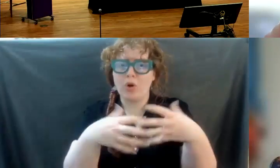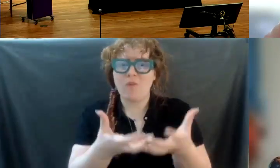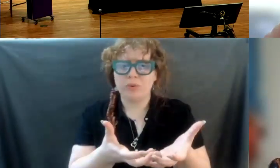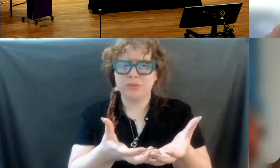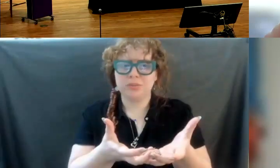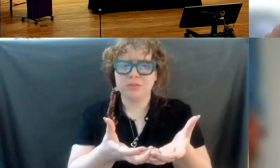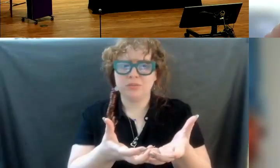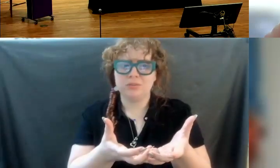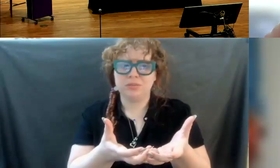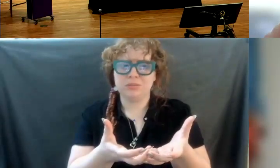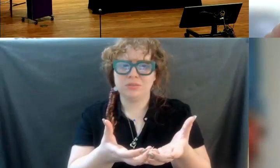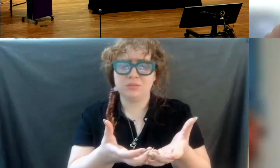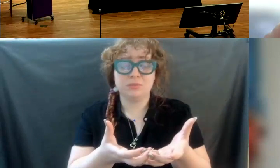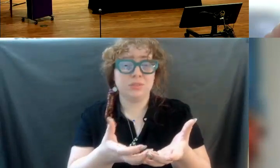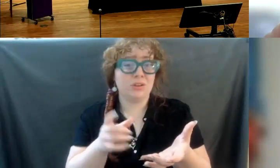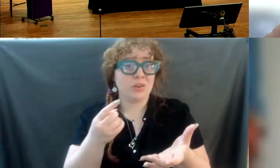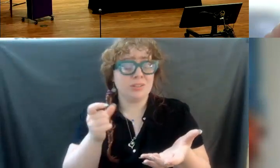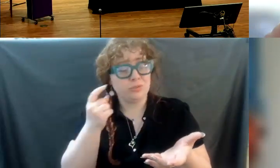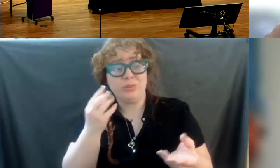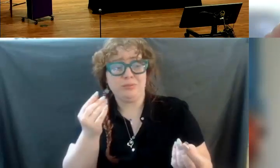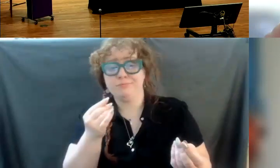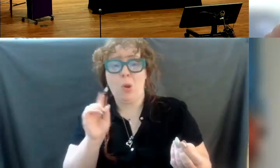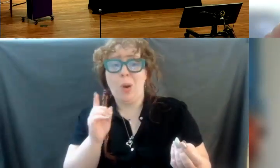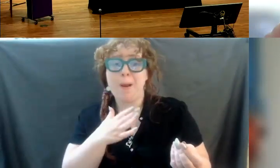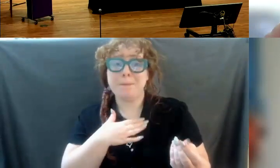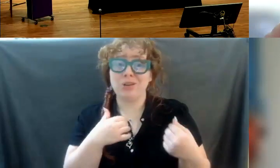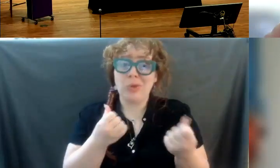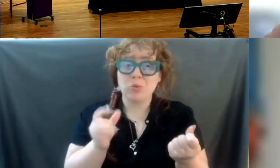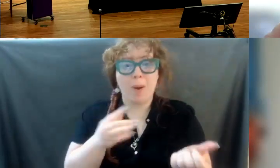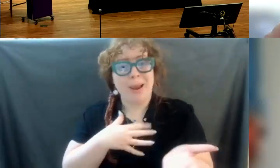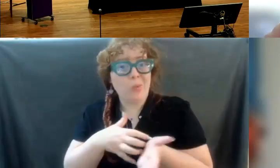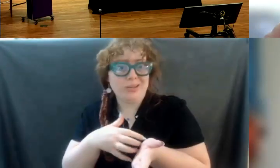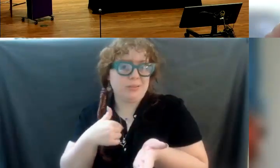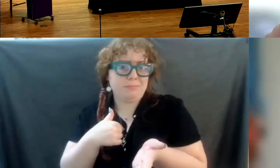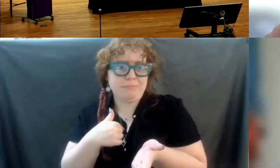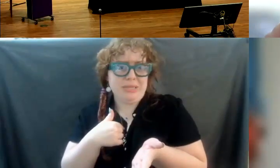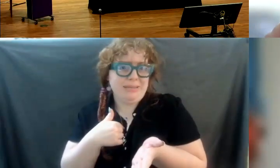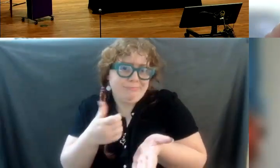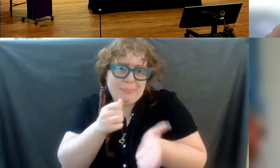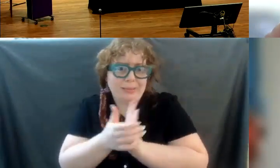all of our shortcomings are strengths and areas of growth. And for me, this is one of them. And part of what I